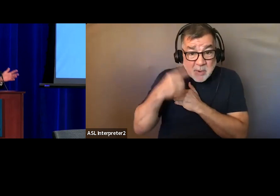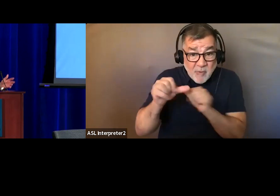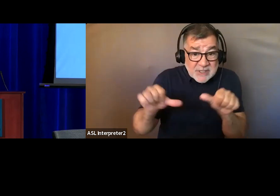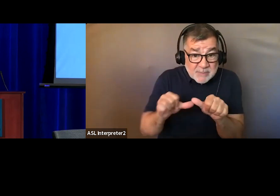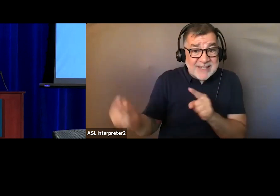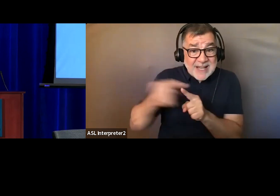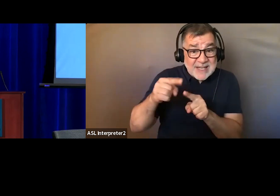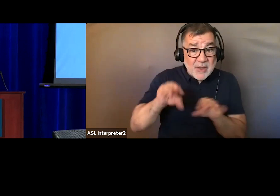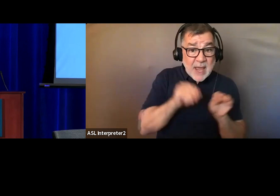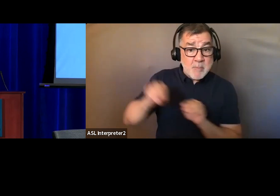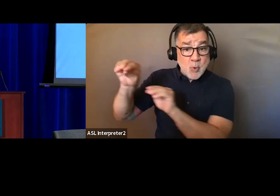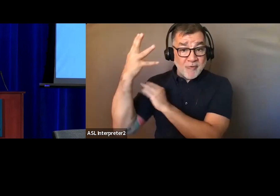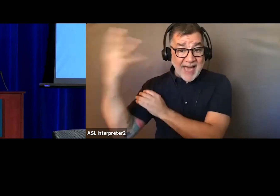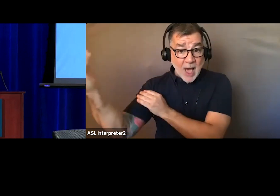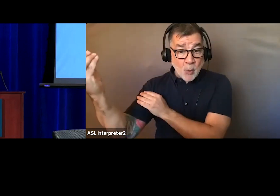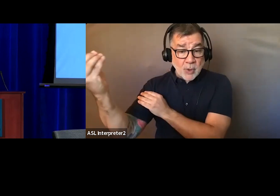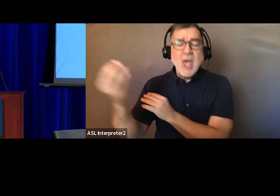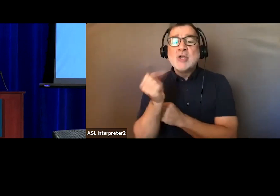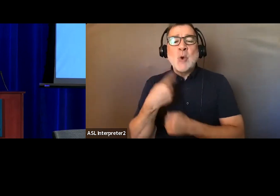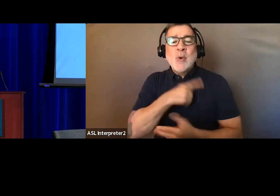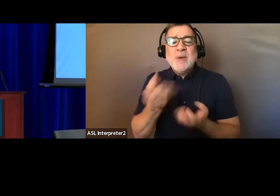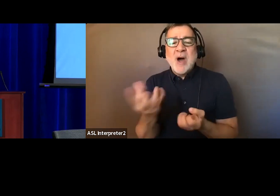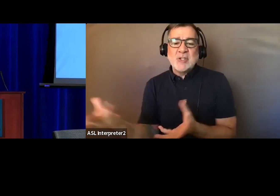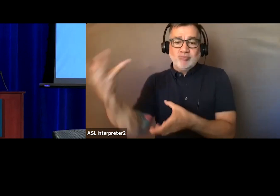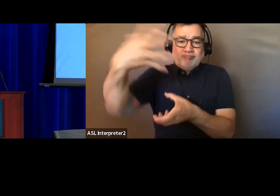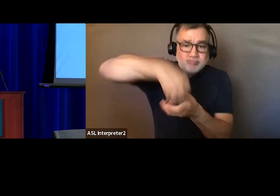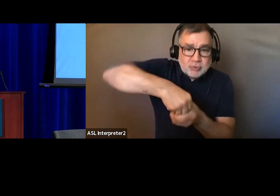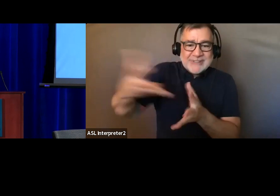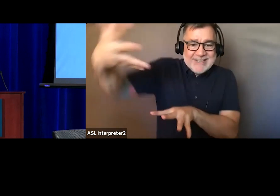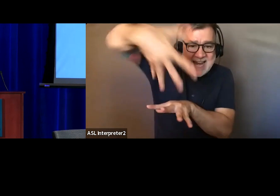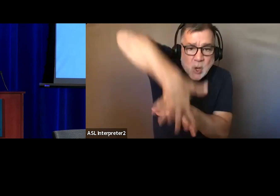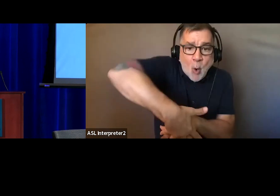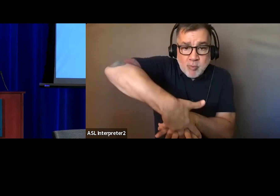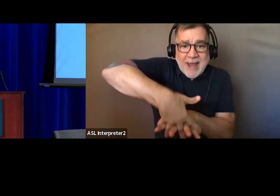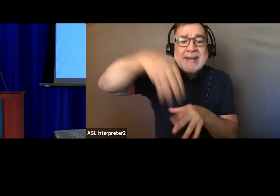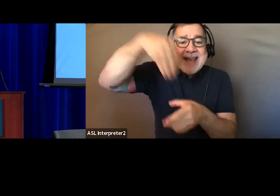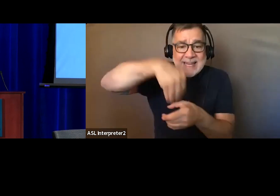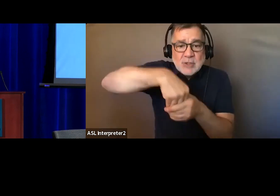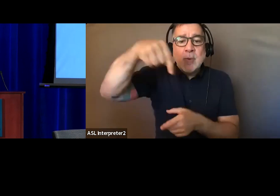And so that was something we wanted to incorporate as well into the tool, into OASIS.